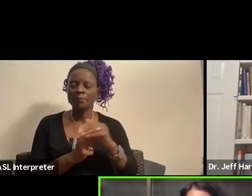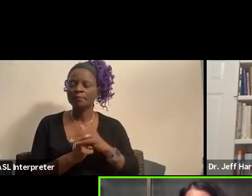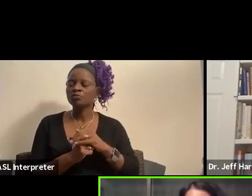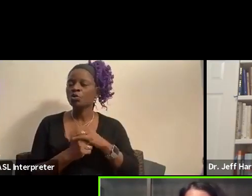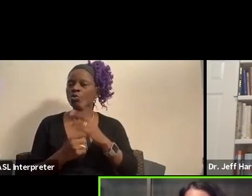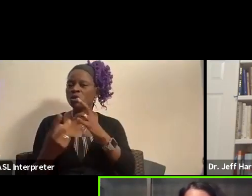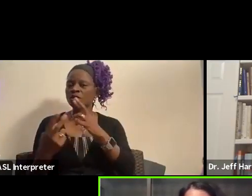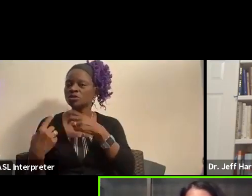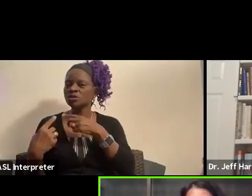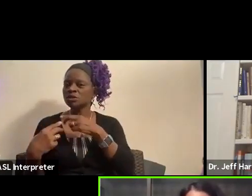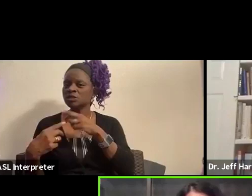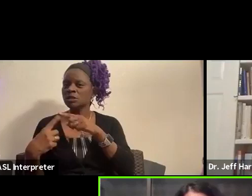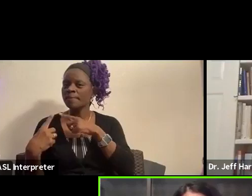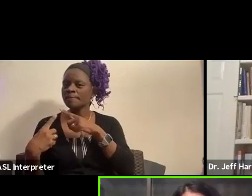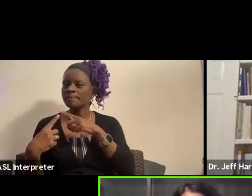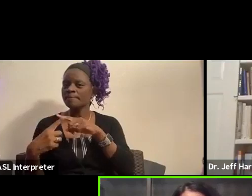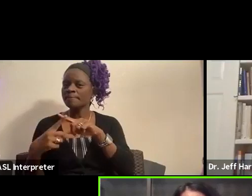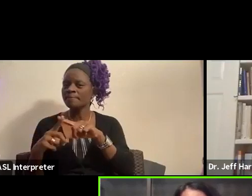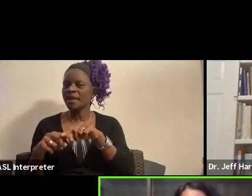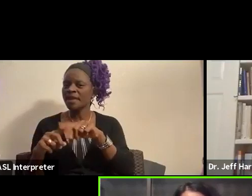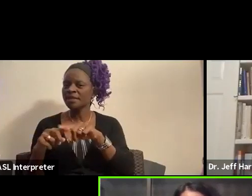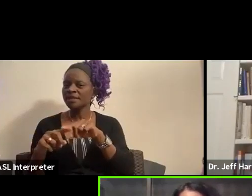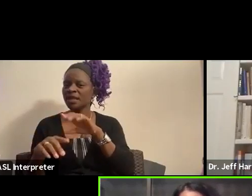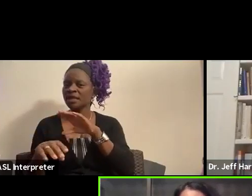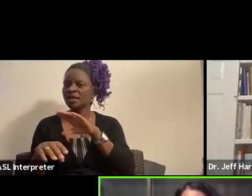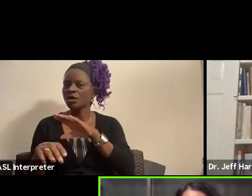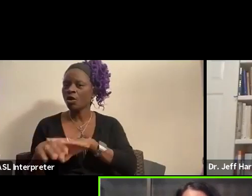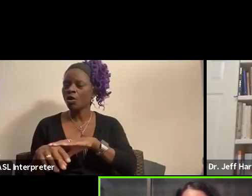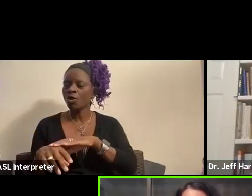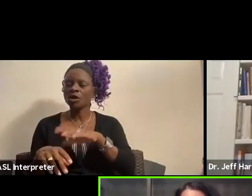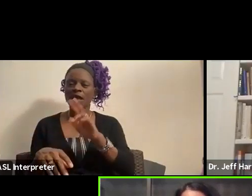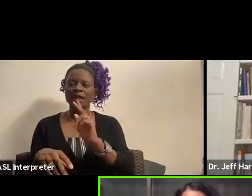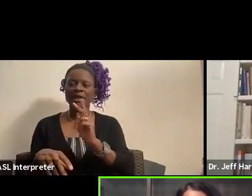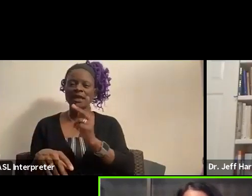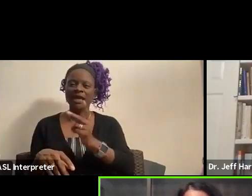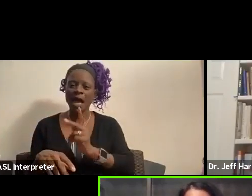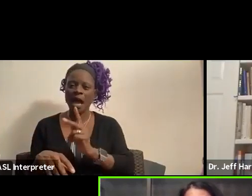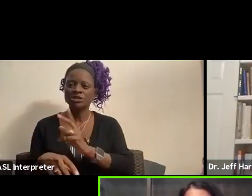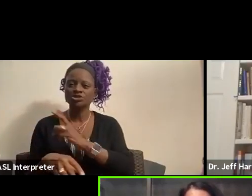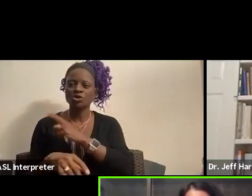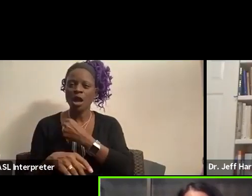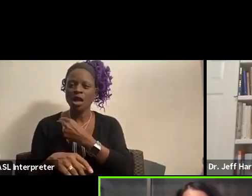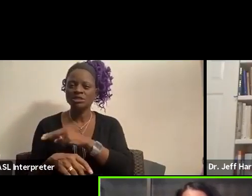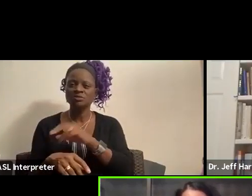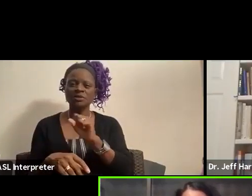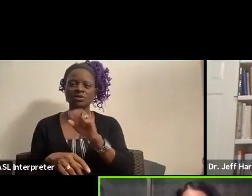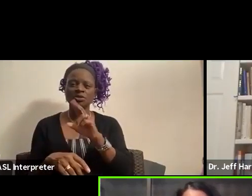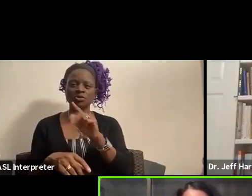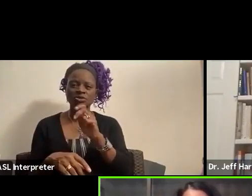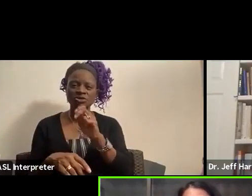care partners, our hospitals, for example, Kaiser Setar Memorial, to inform and